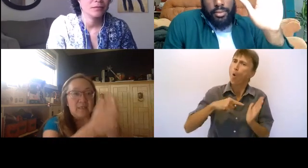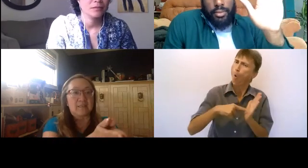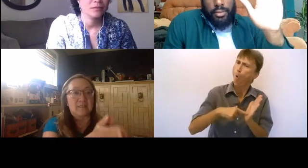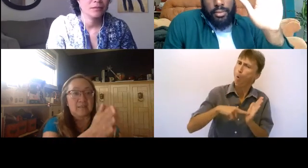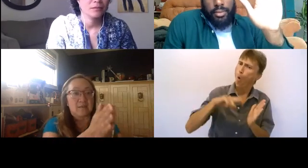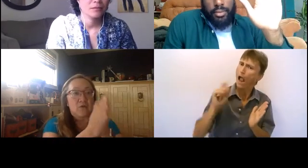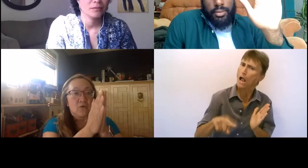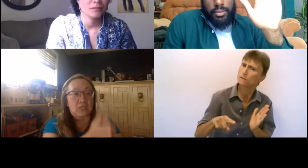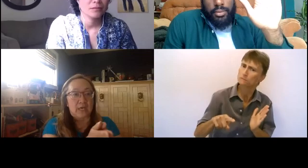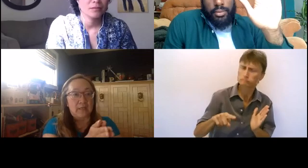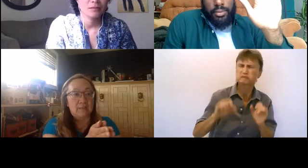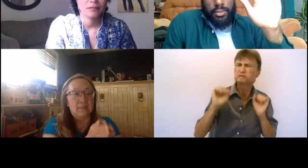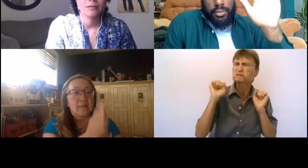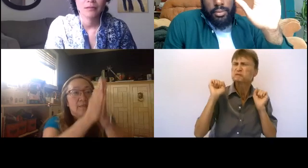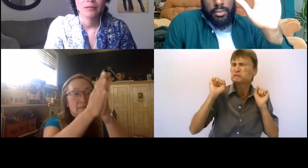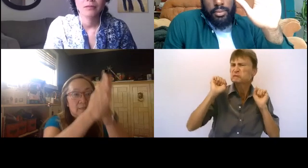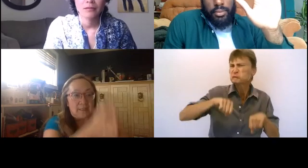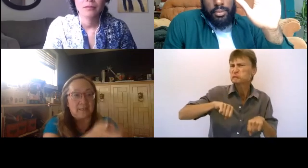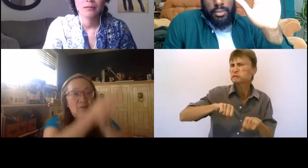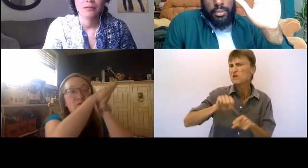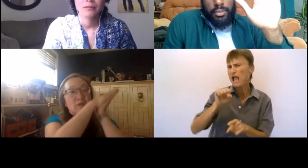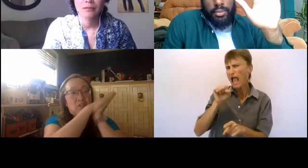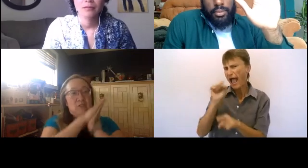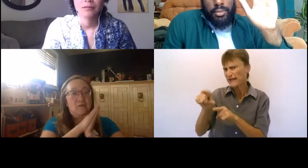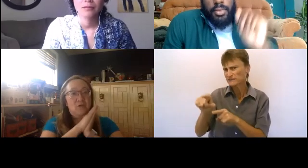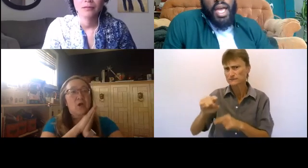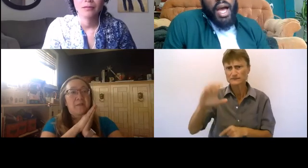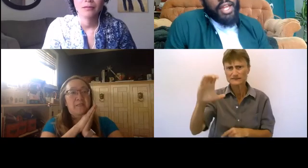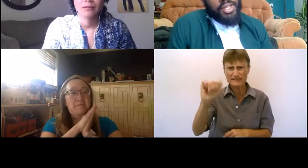Tyson, or Jaqs. Tyson, you have a question or comment?